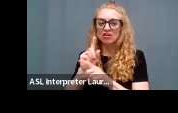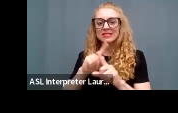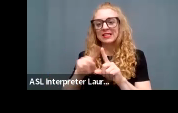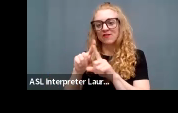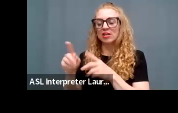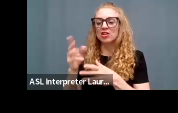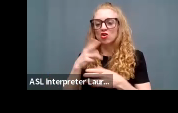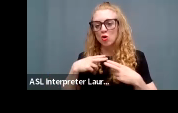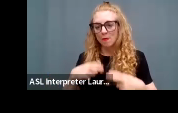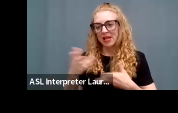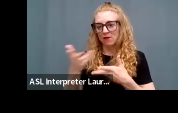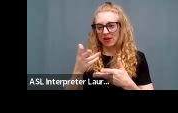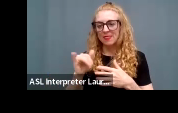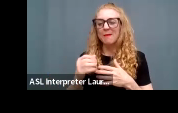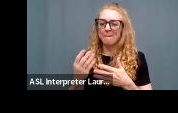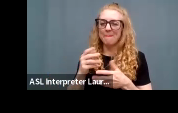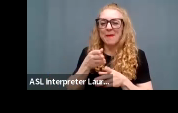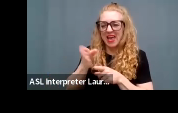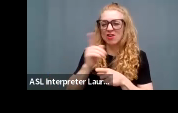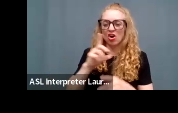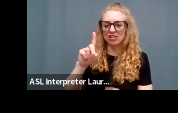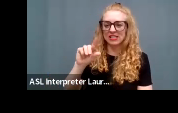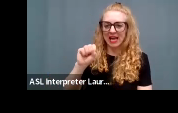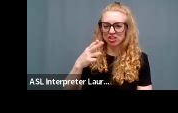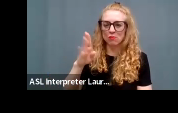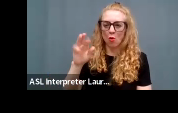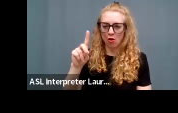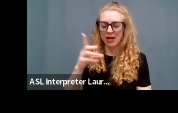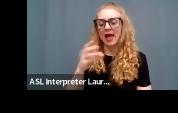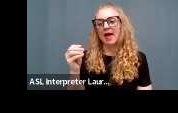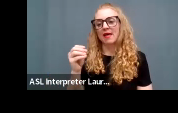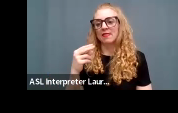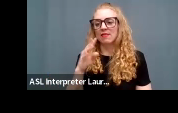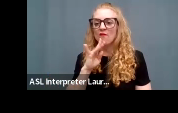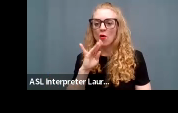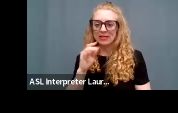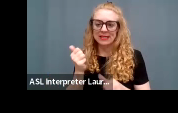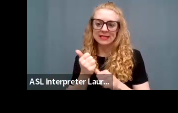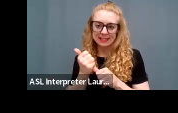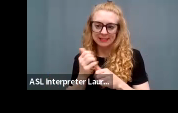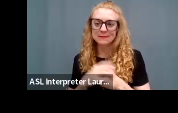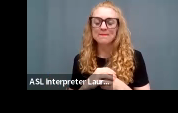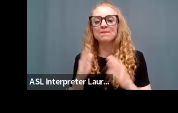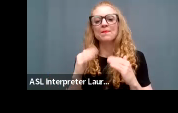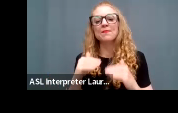the primary ones are dashboards and the The Voice assistants and then routine themes and automations